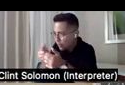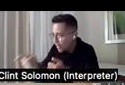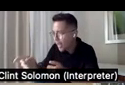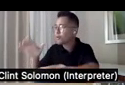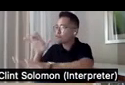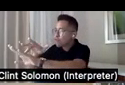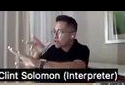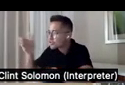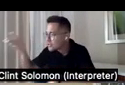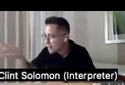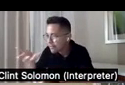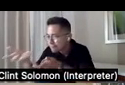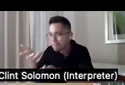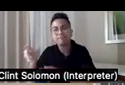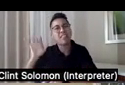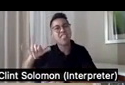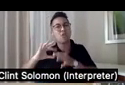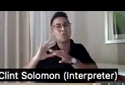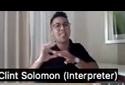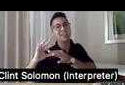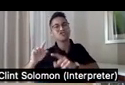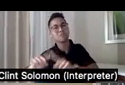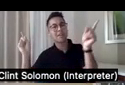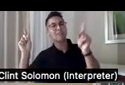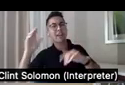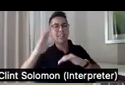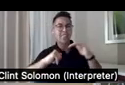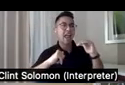the relationship is different than it often is between a teacher and a child